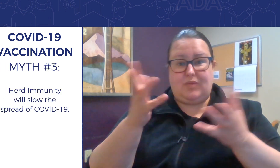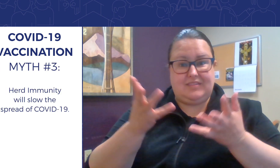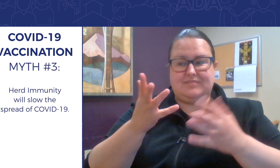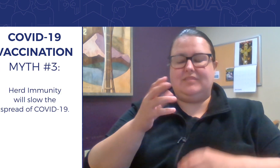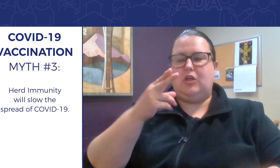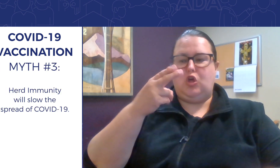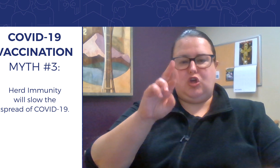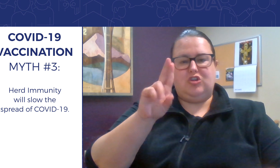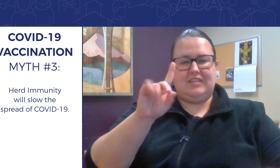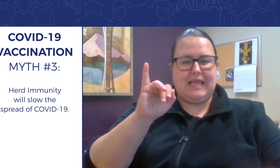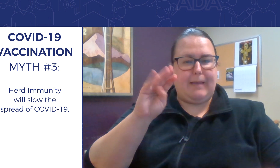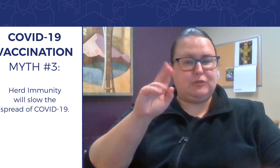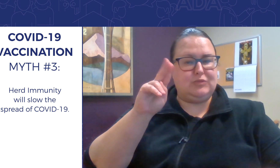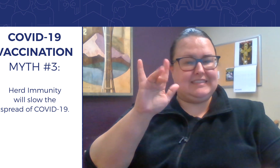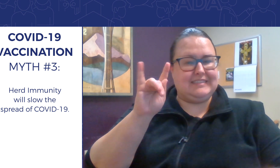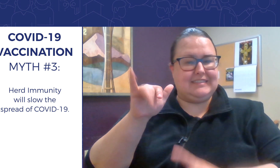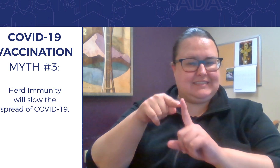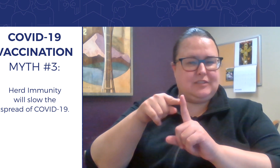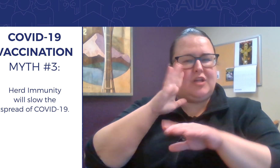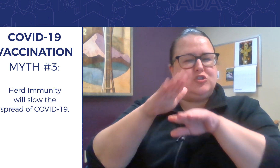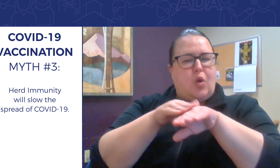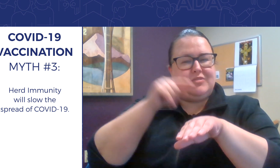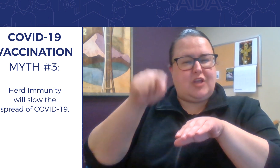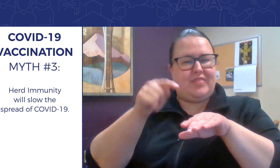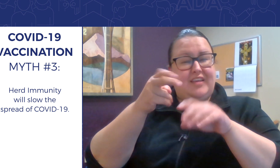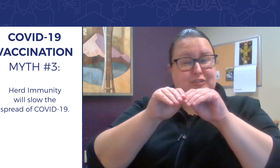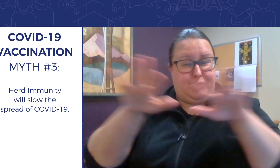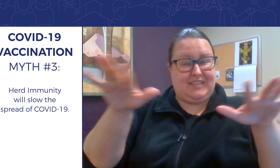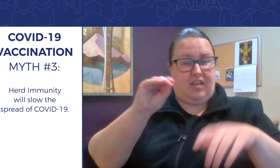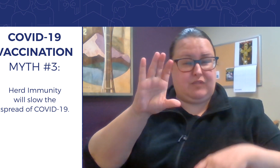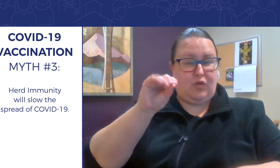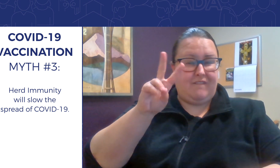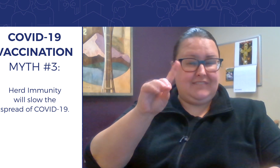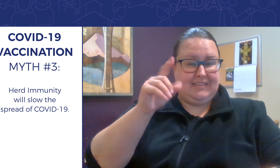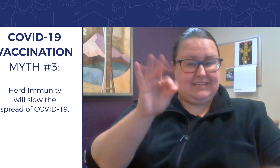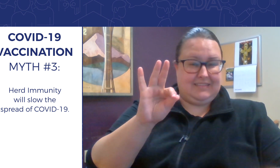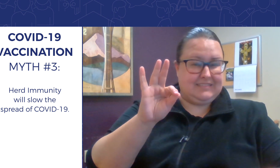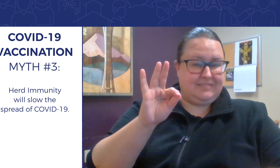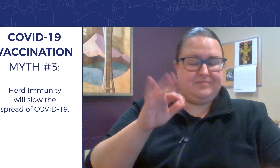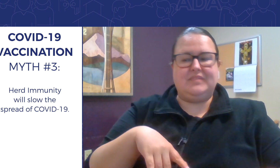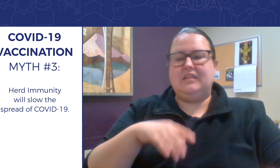Myth #3: Herd immunity will slow down the spread of COVID 19.